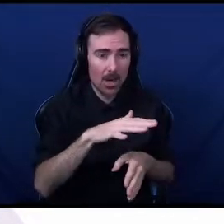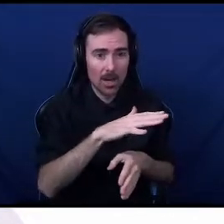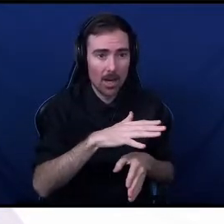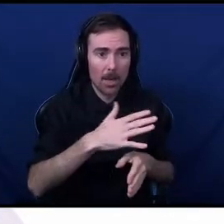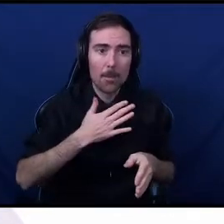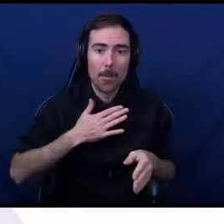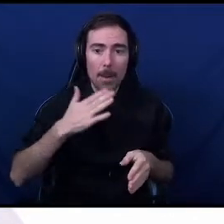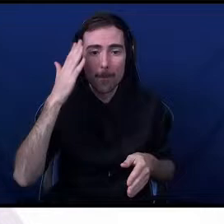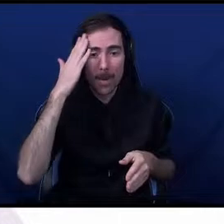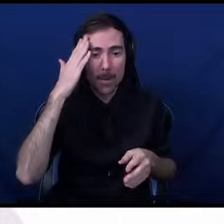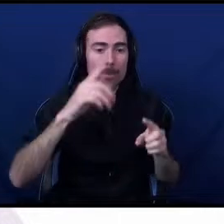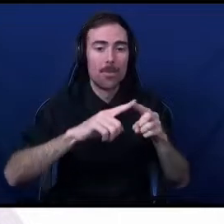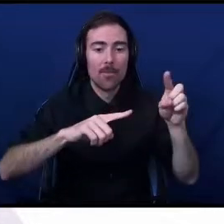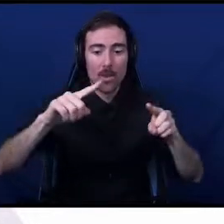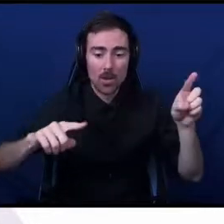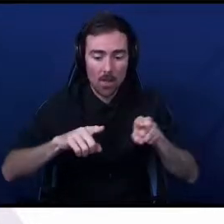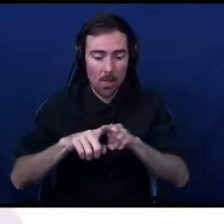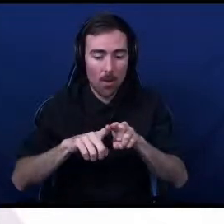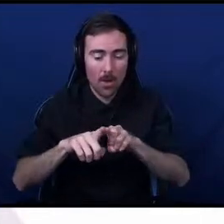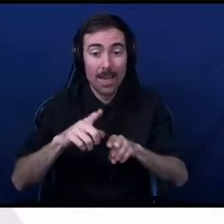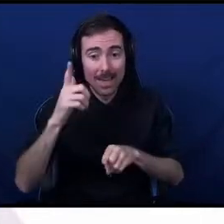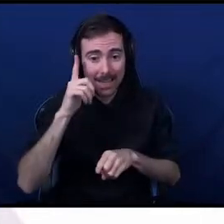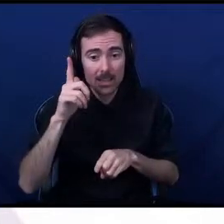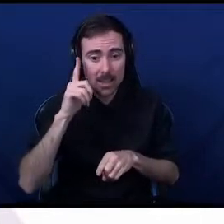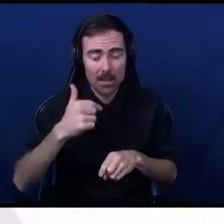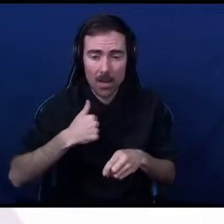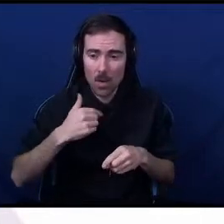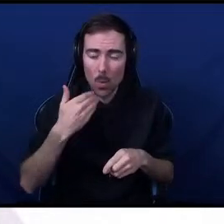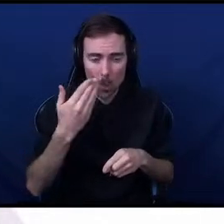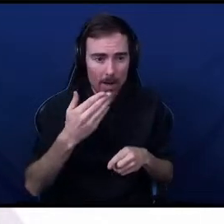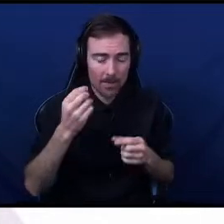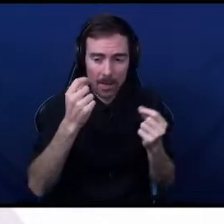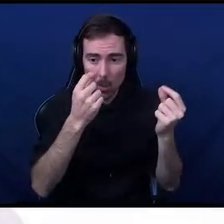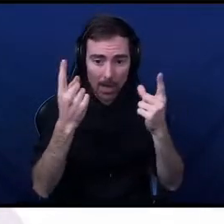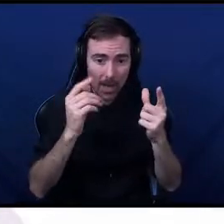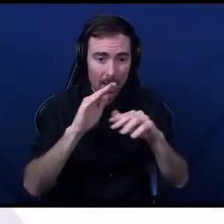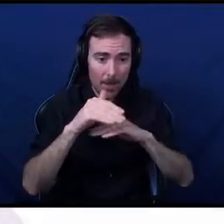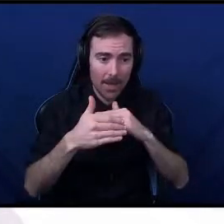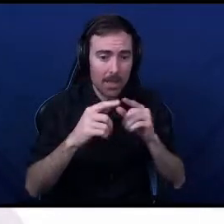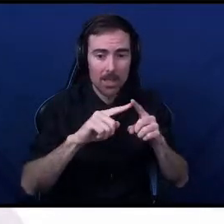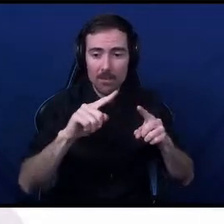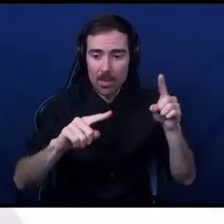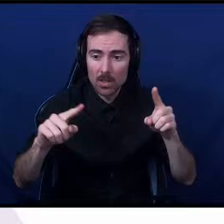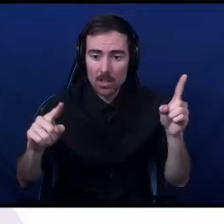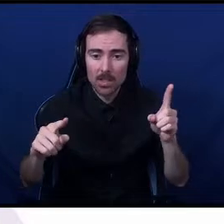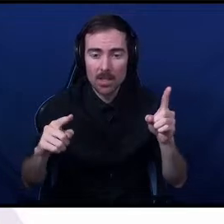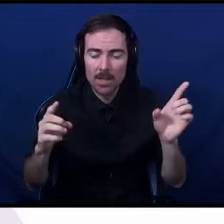exposed to diversity. Starting off with neuro diverse and also an industrial designer.